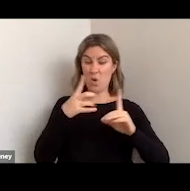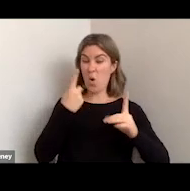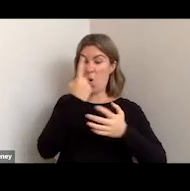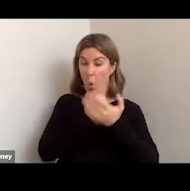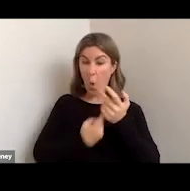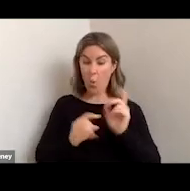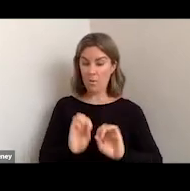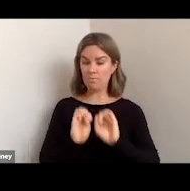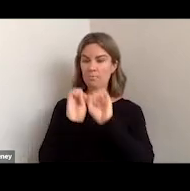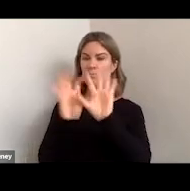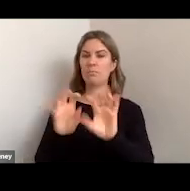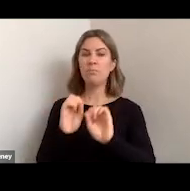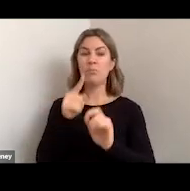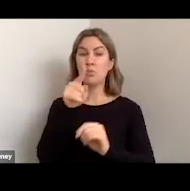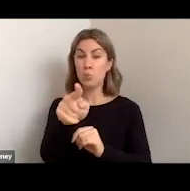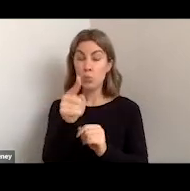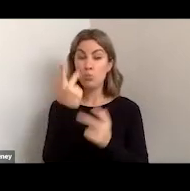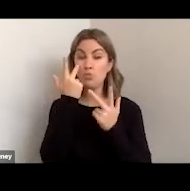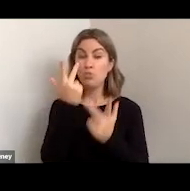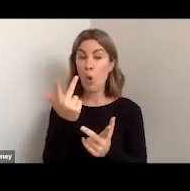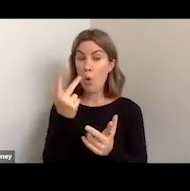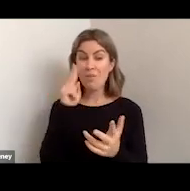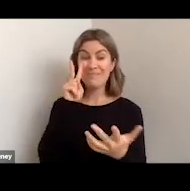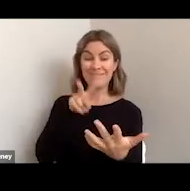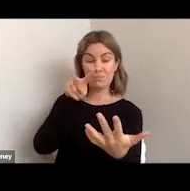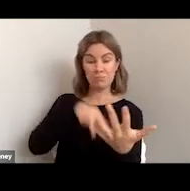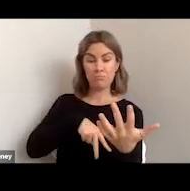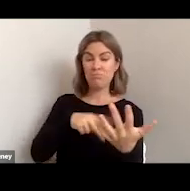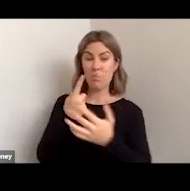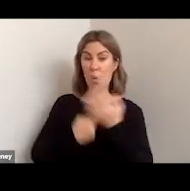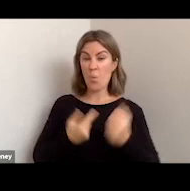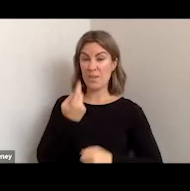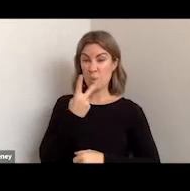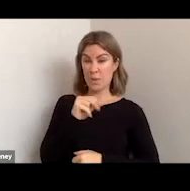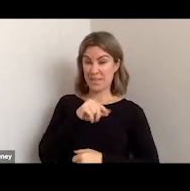always been - how do we know what those 20 to 60 are, and how can I